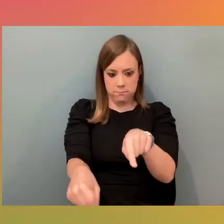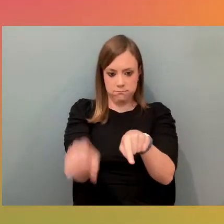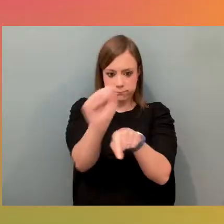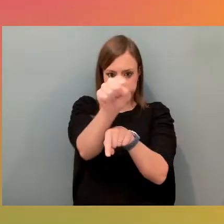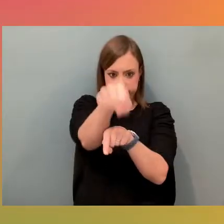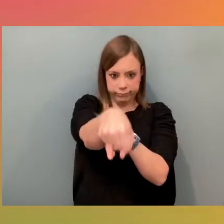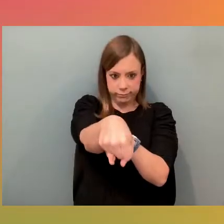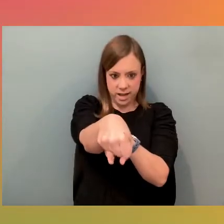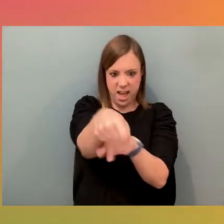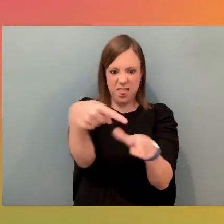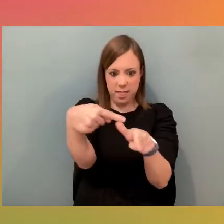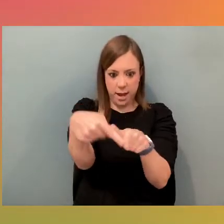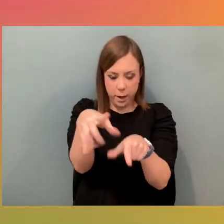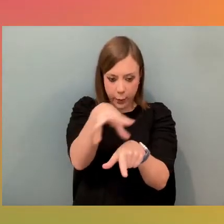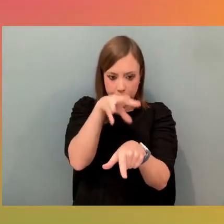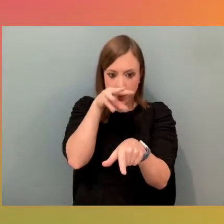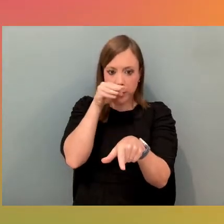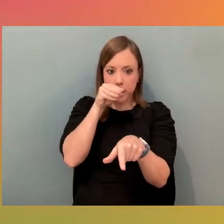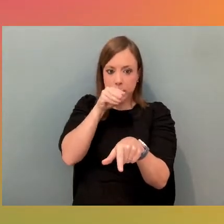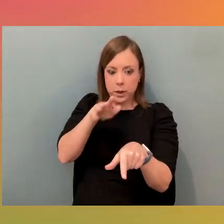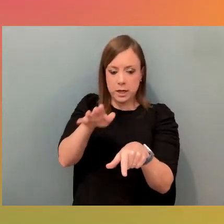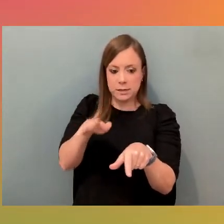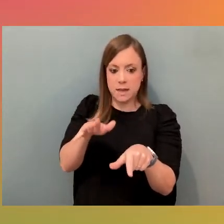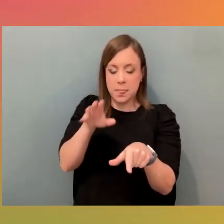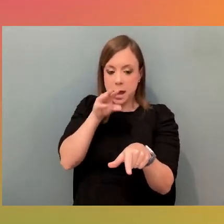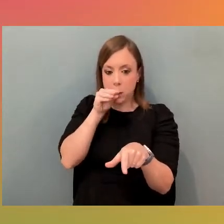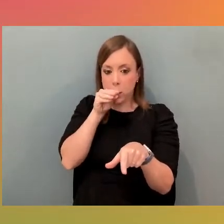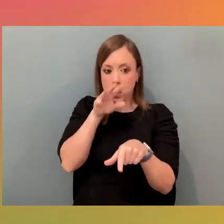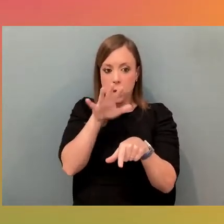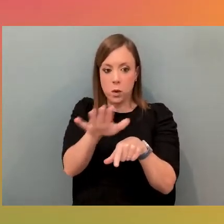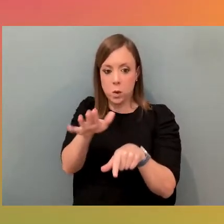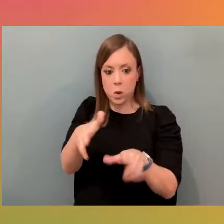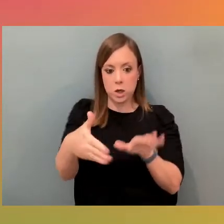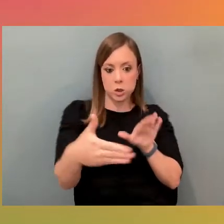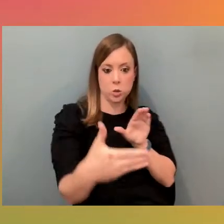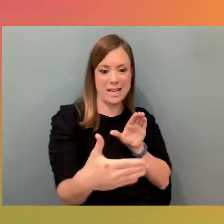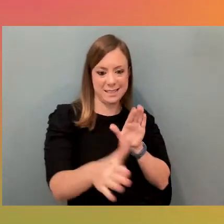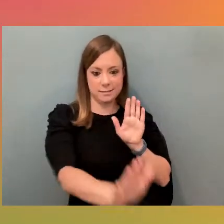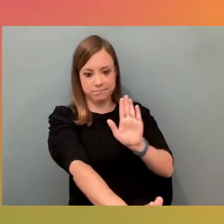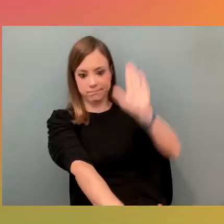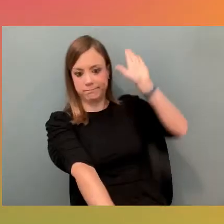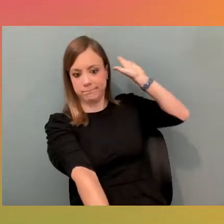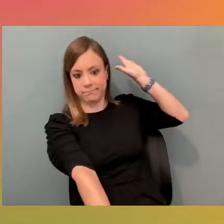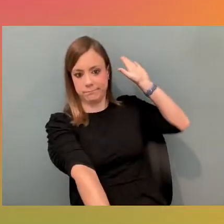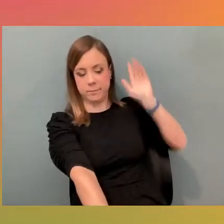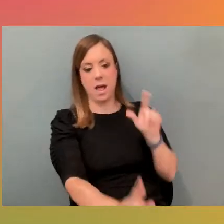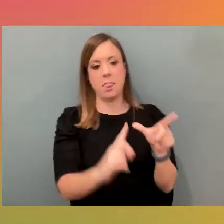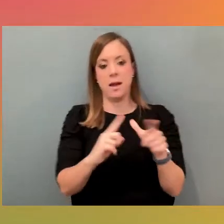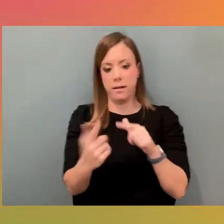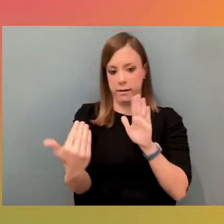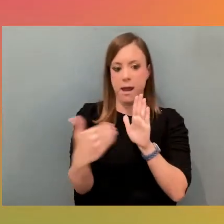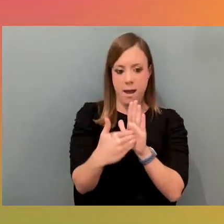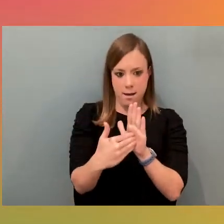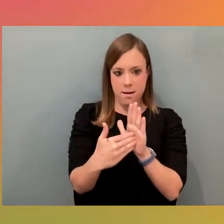EXHALE, EXTEND AND FOLD. INHALE, LOOK UP. EXHALE, TWIST TO THE LEFT.